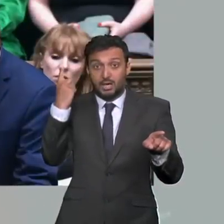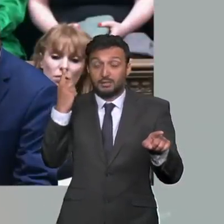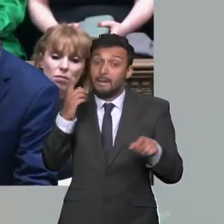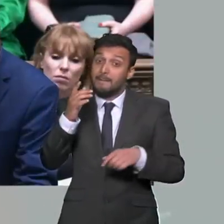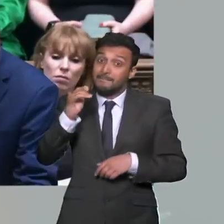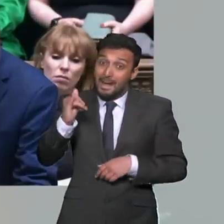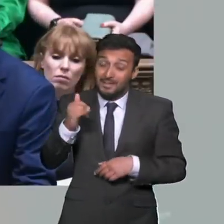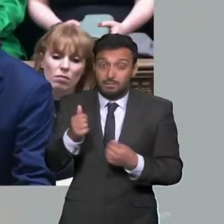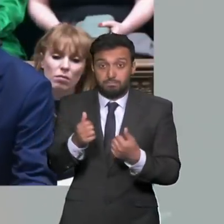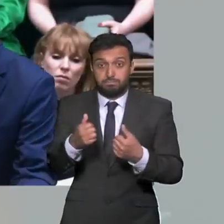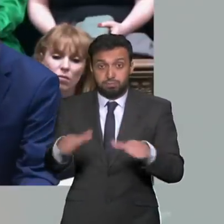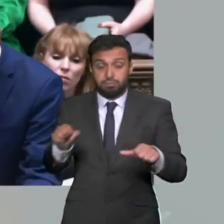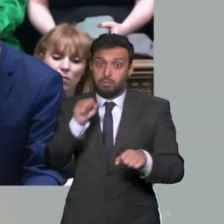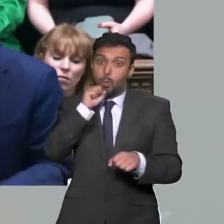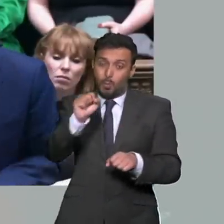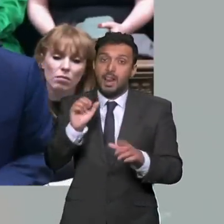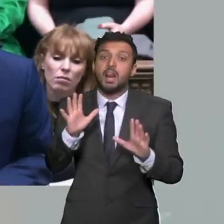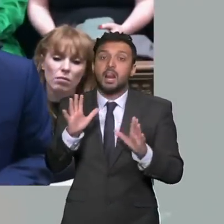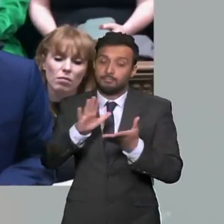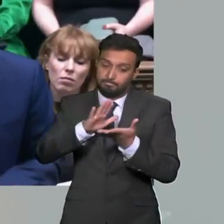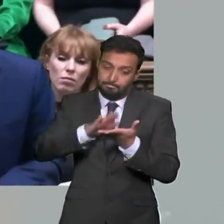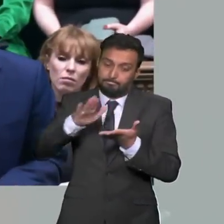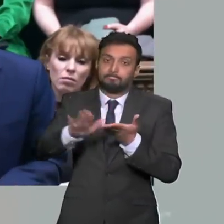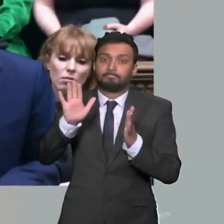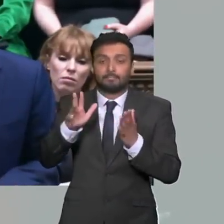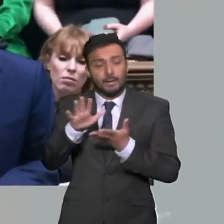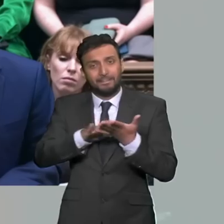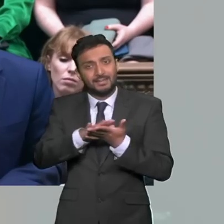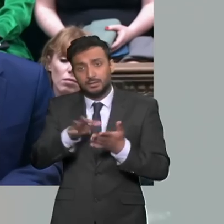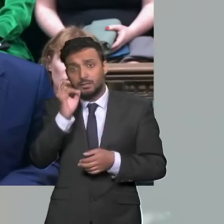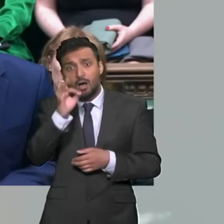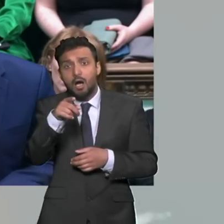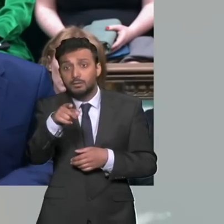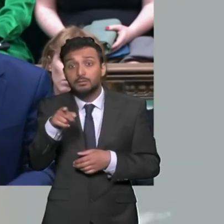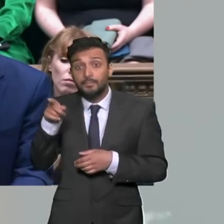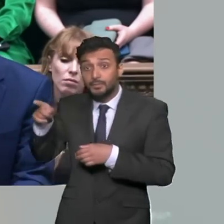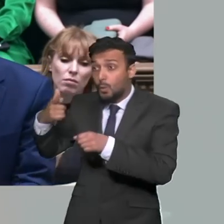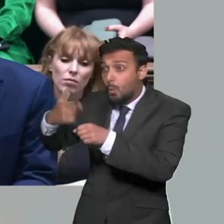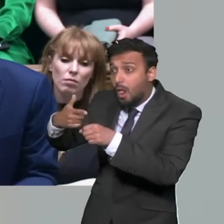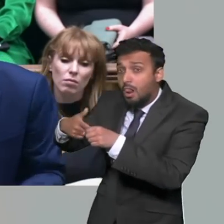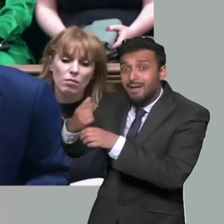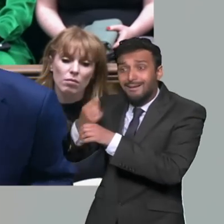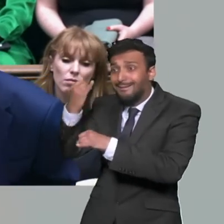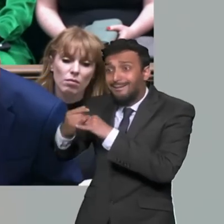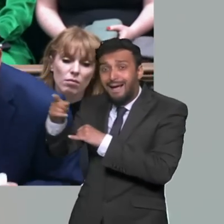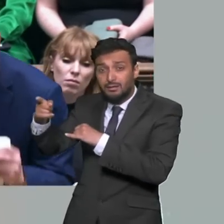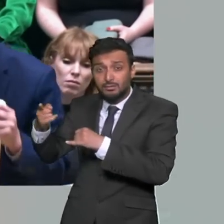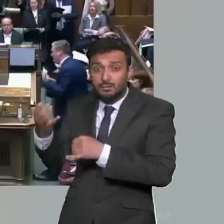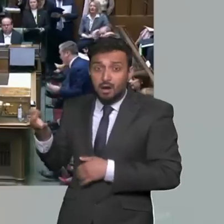so when can people across the country expect him to use those oil and gas profits to bring down their bills?